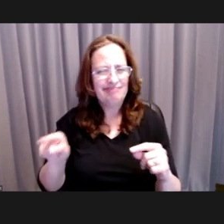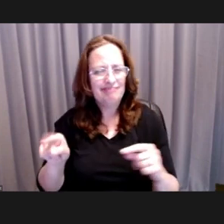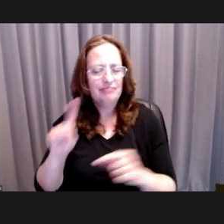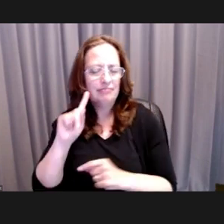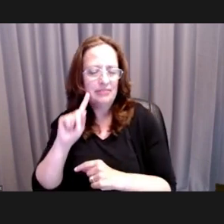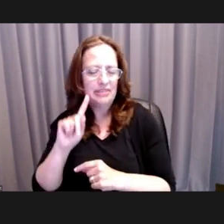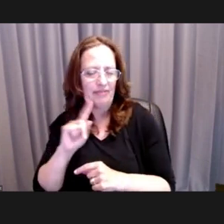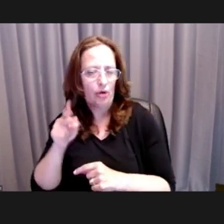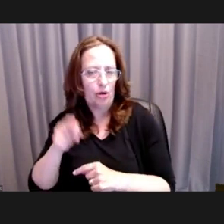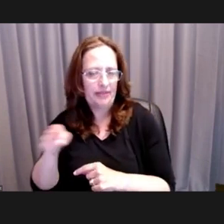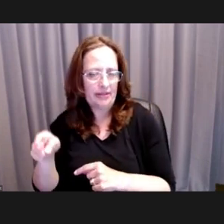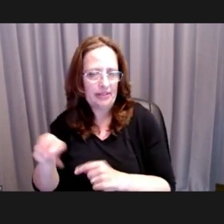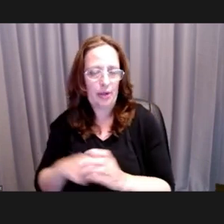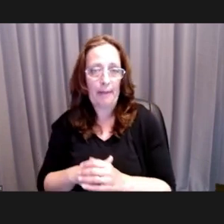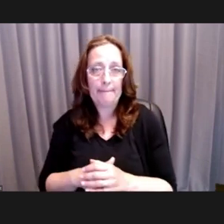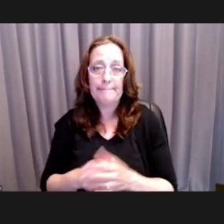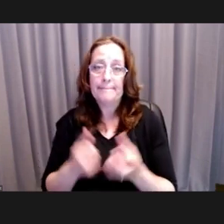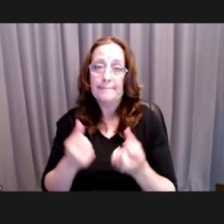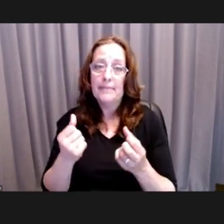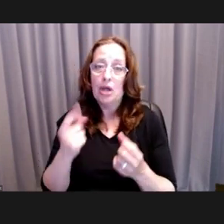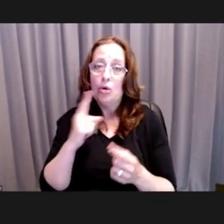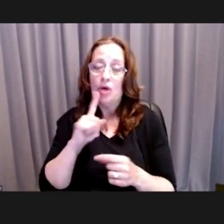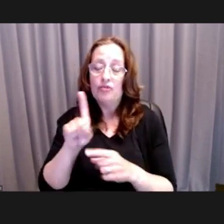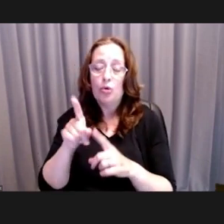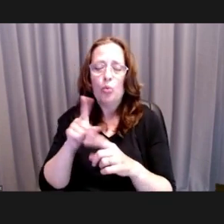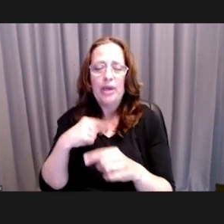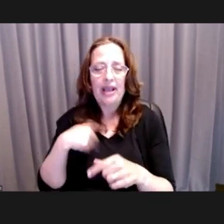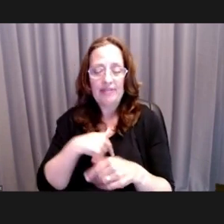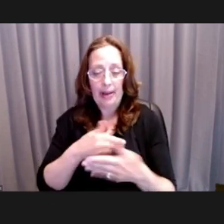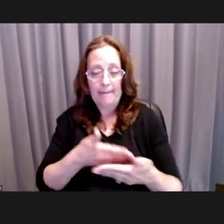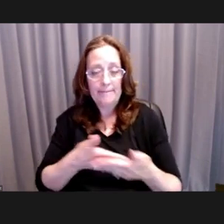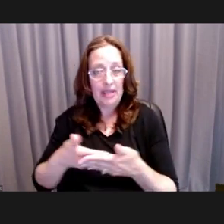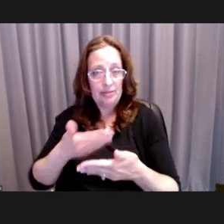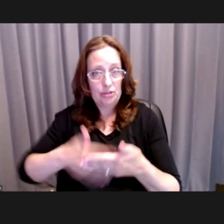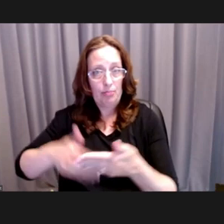born with bilateral hearing loss, we know that the prevalence increases with age.